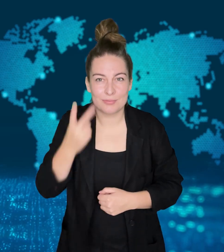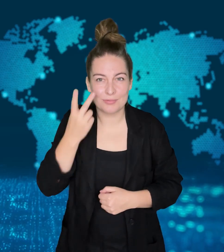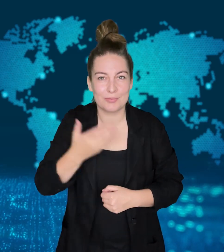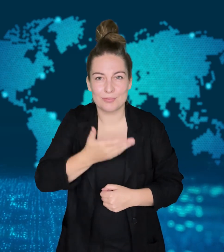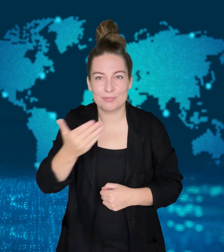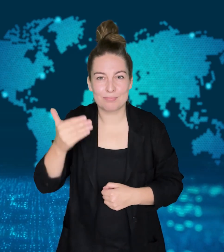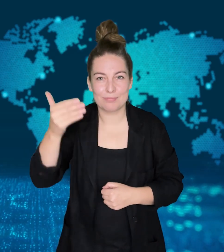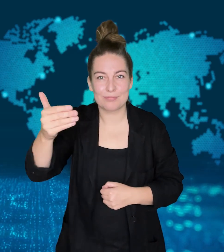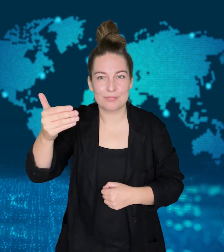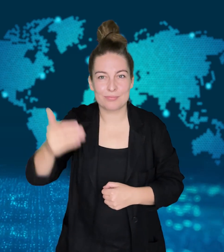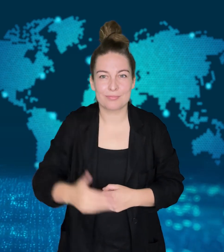See you next time!